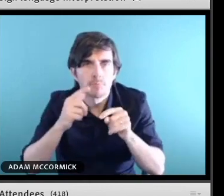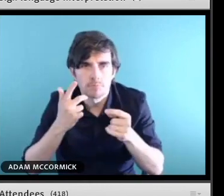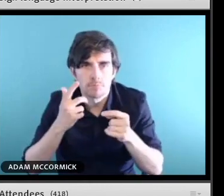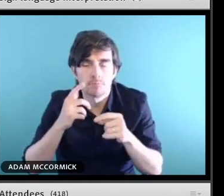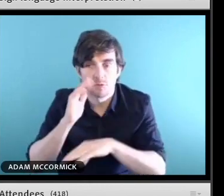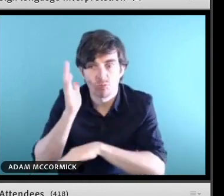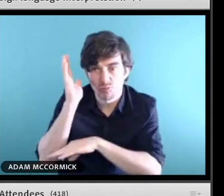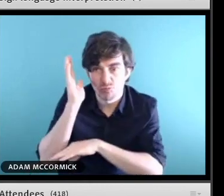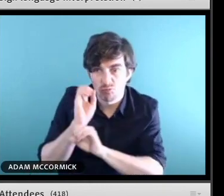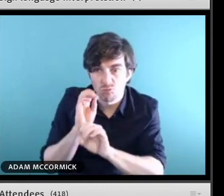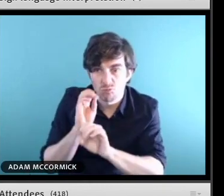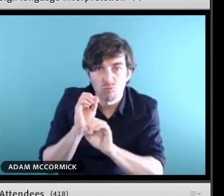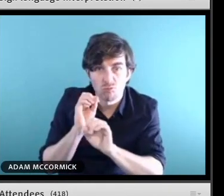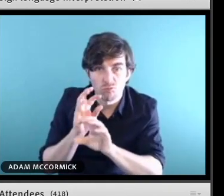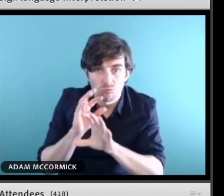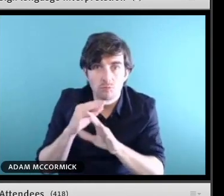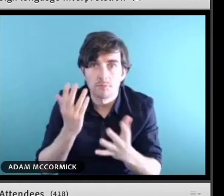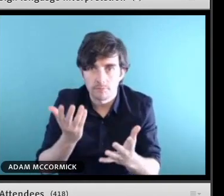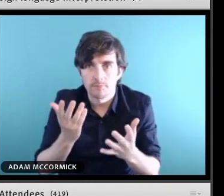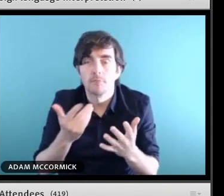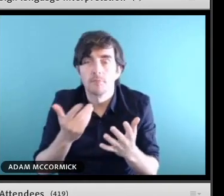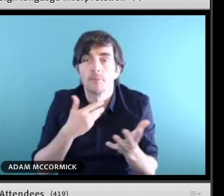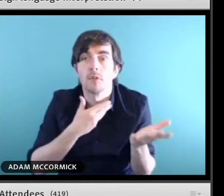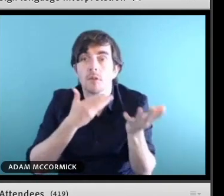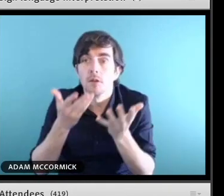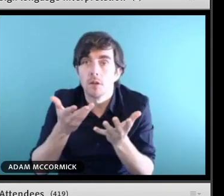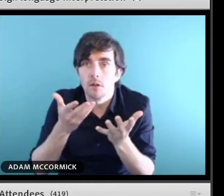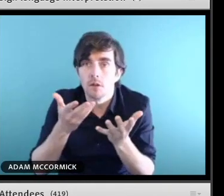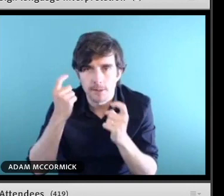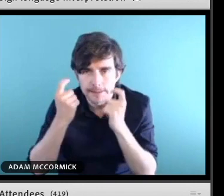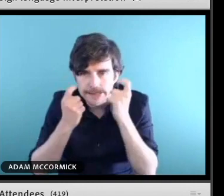but also how they're being reached in the response.